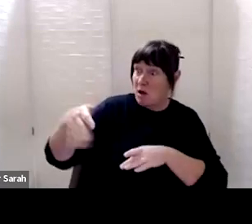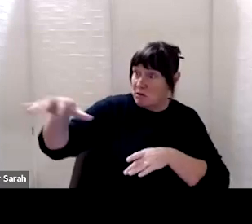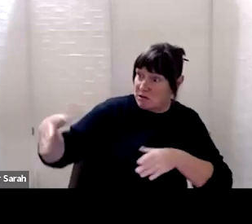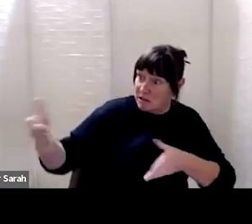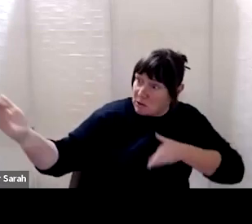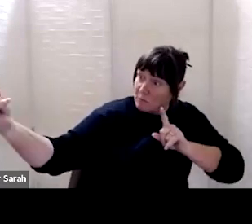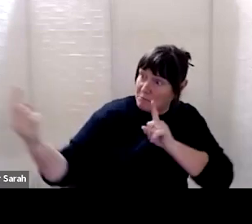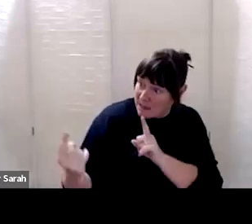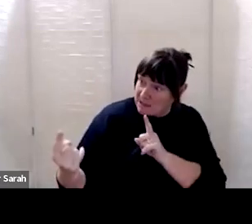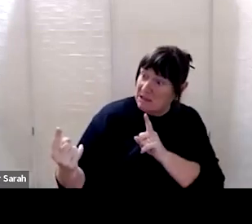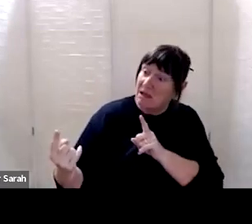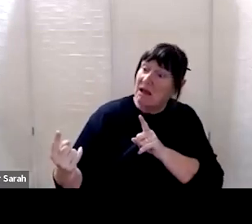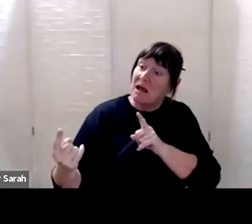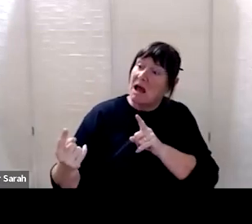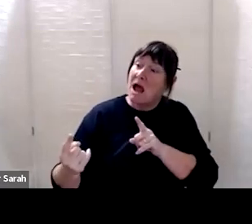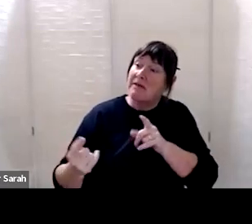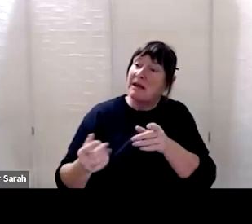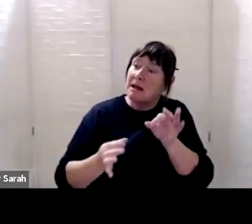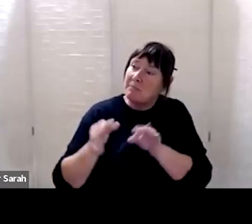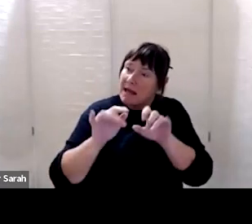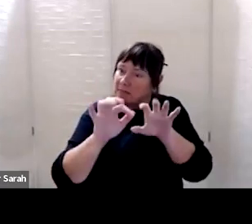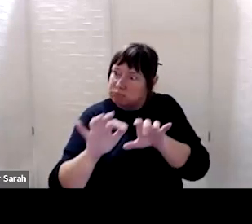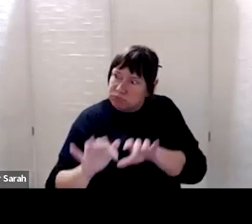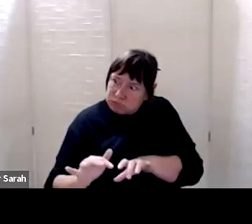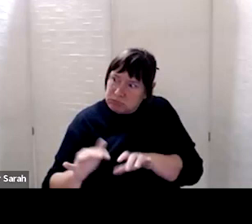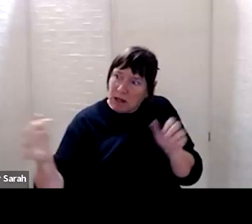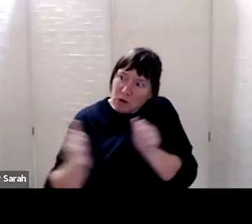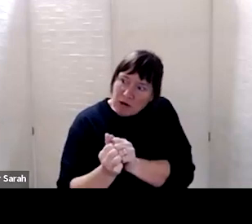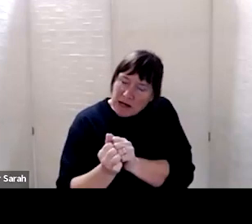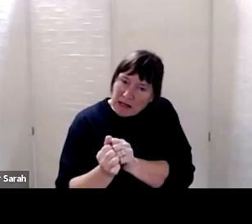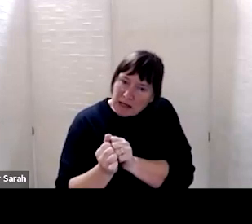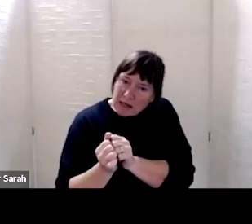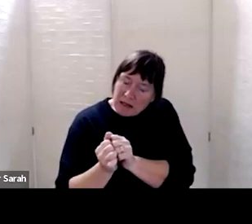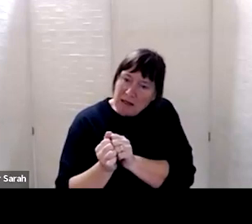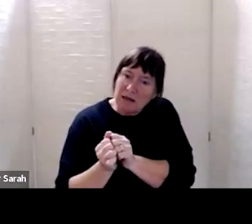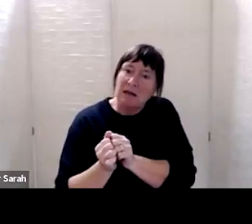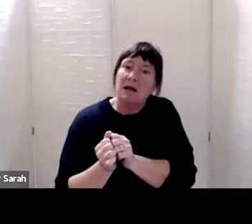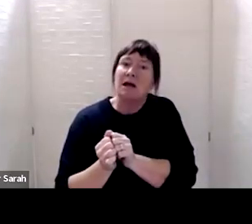agency is something that you both should understand and agree on, is not to say that it’s set in stone either.